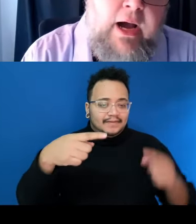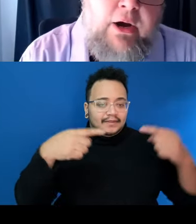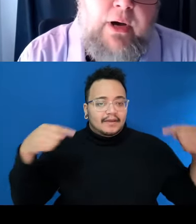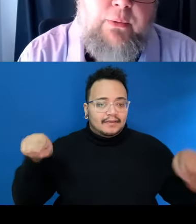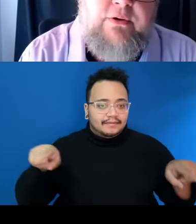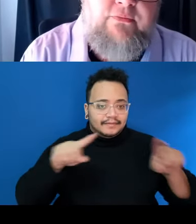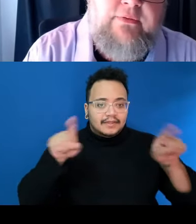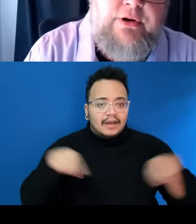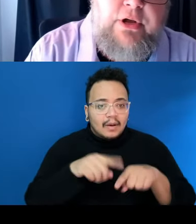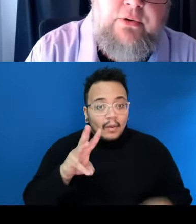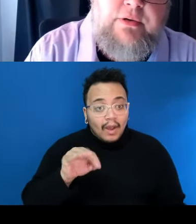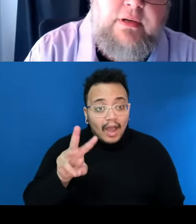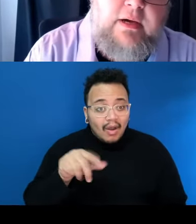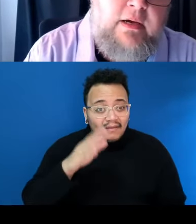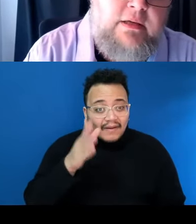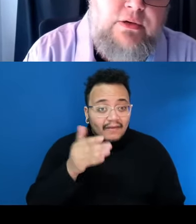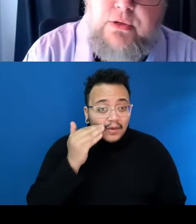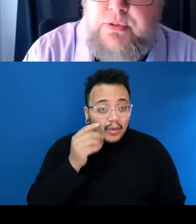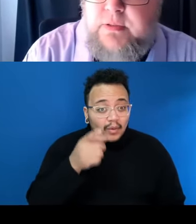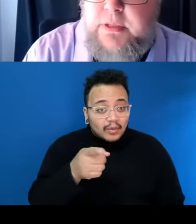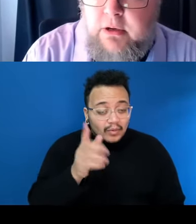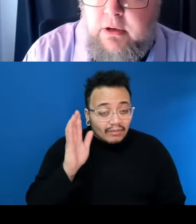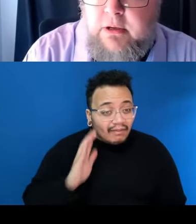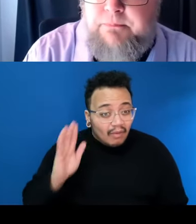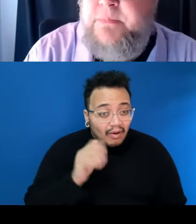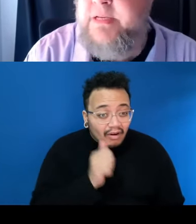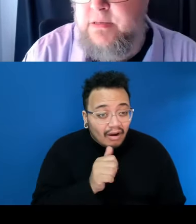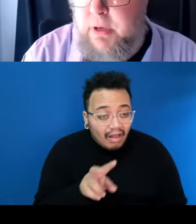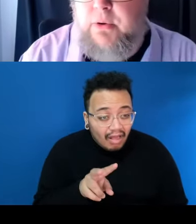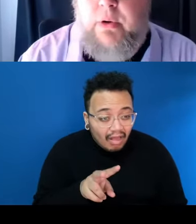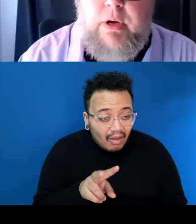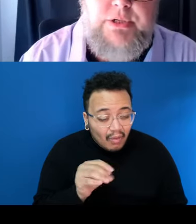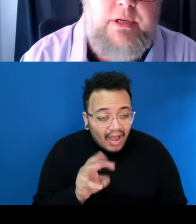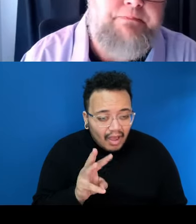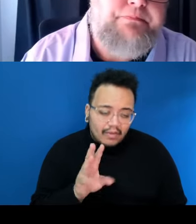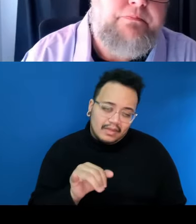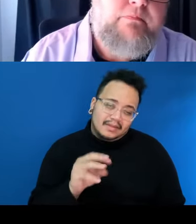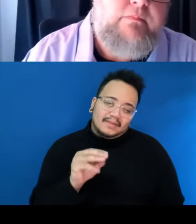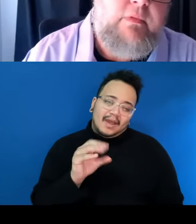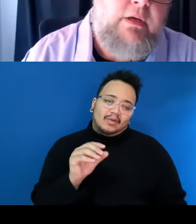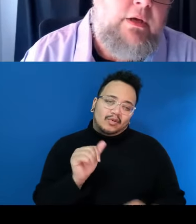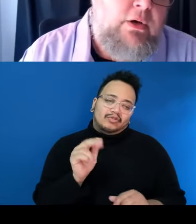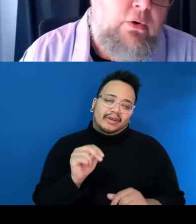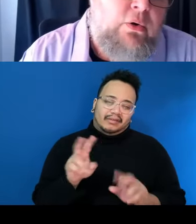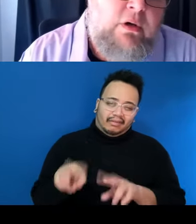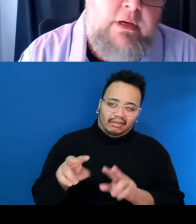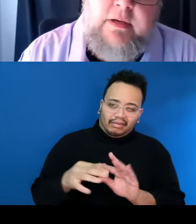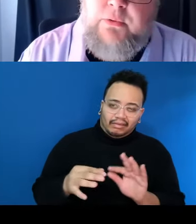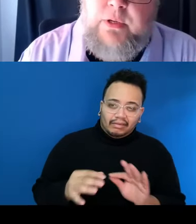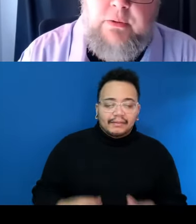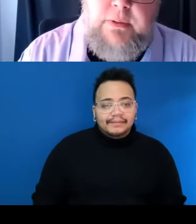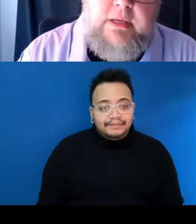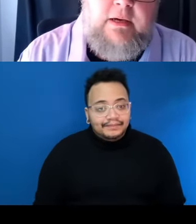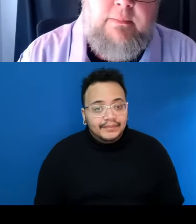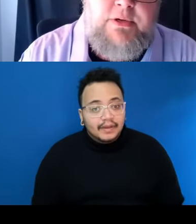"Wow, I would've never known you used to be a girl," that's a microaggression. Or another one could be,